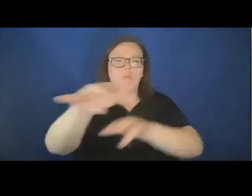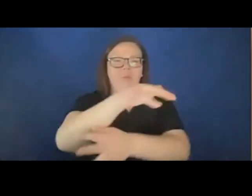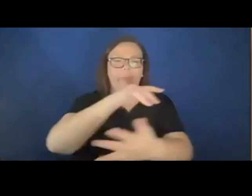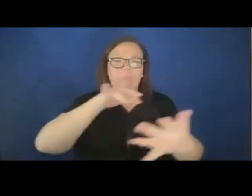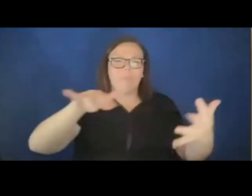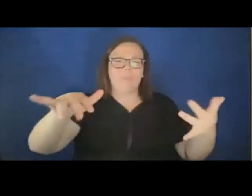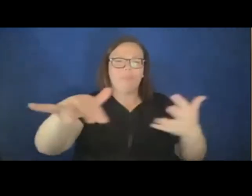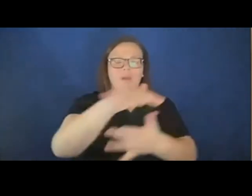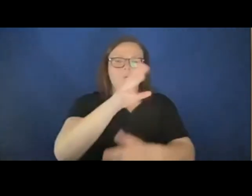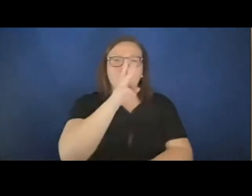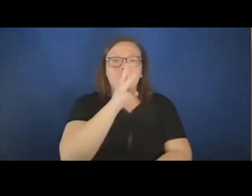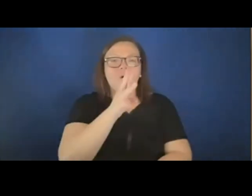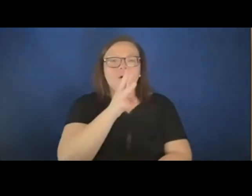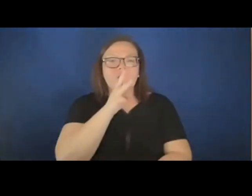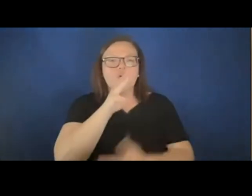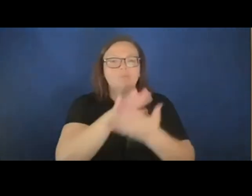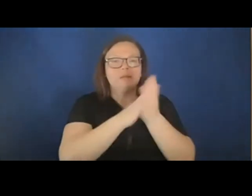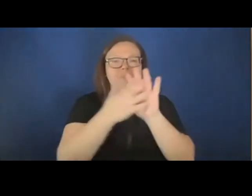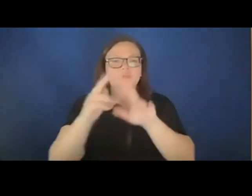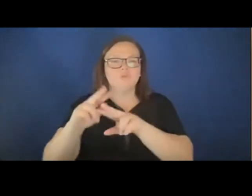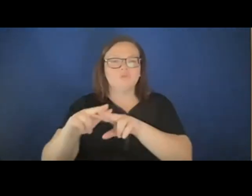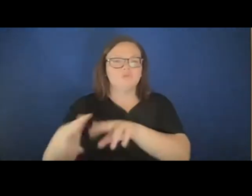water turned into salt for my wounds.